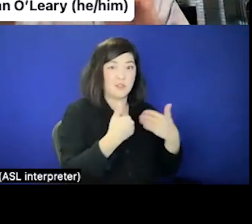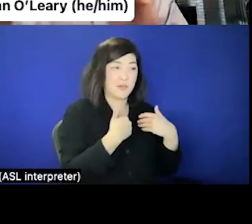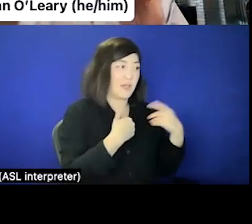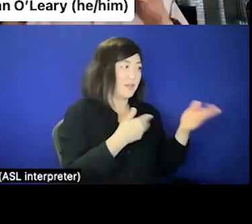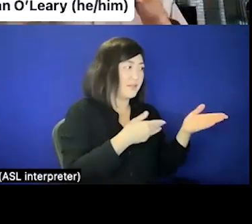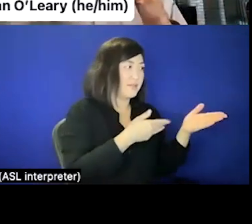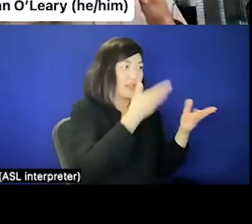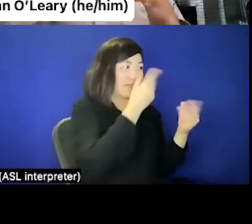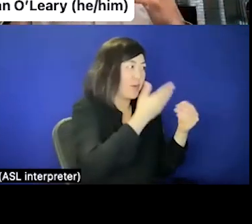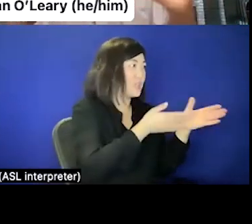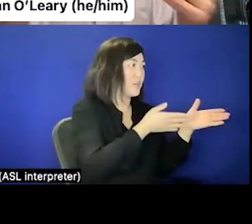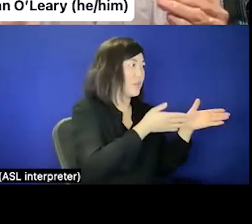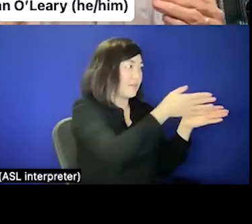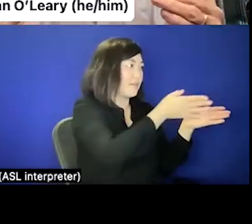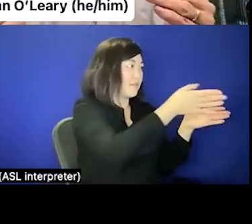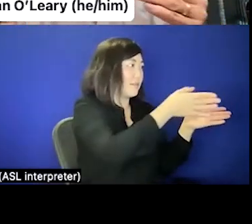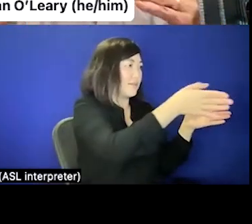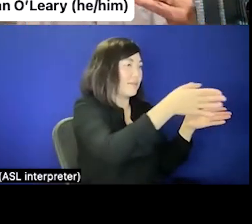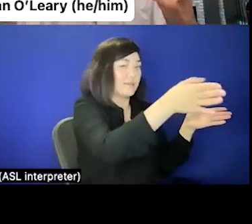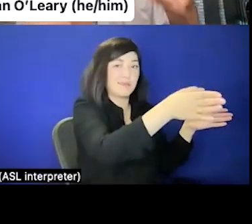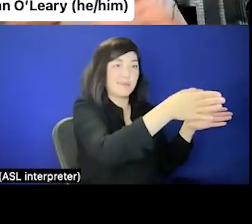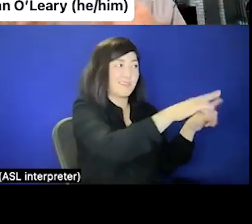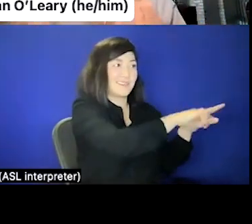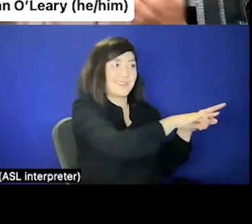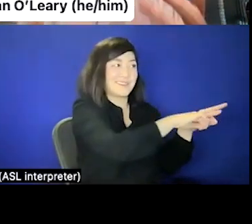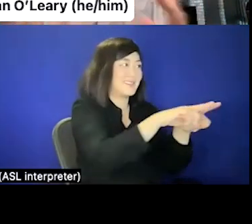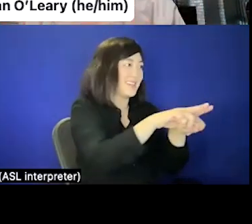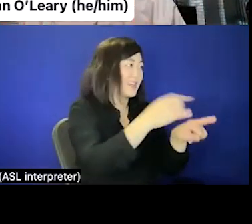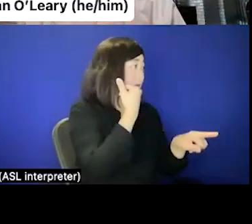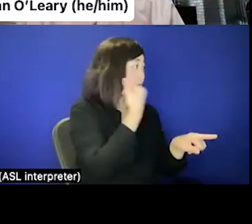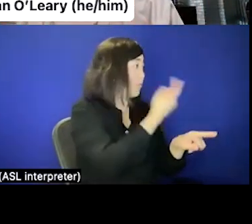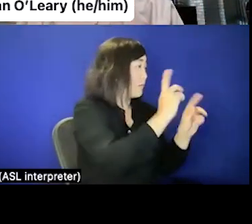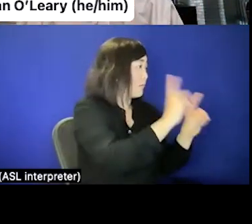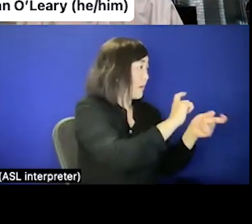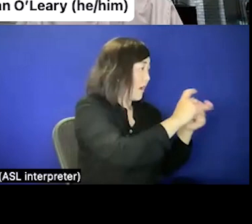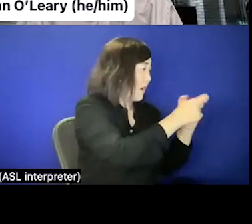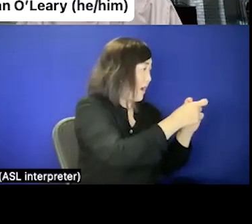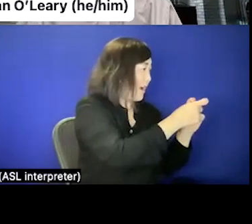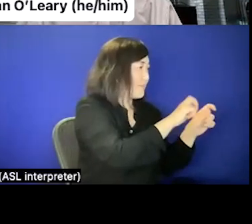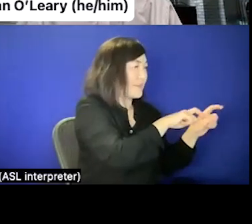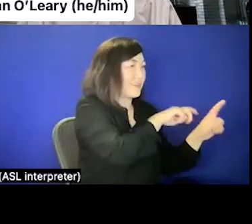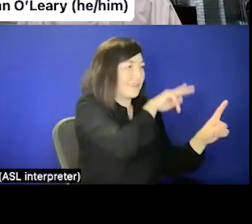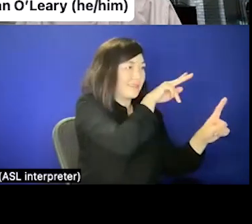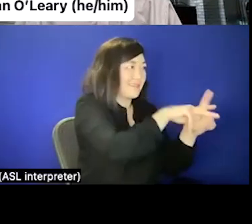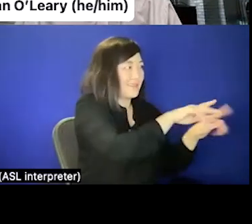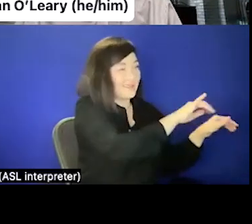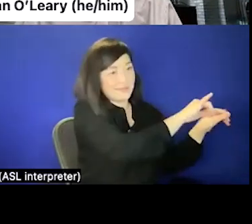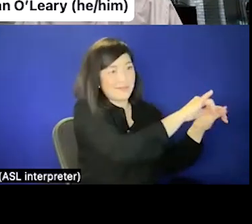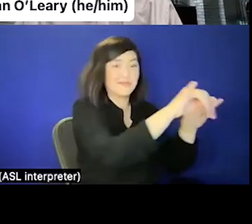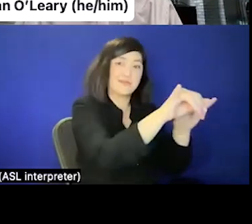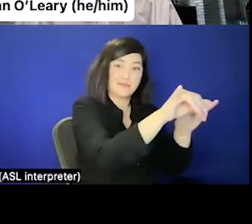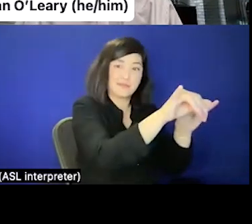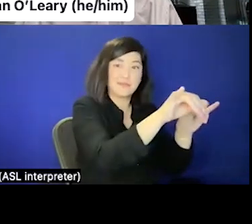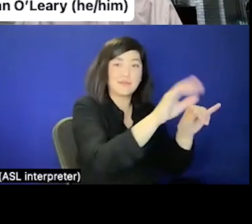and retailers. If anyone changes them, there's no way to bring it back. There's no canonical